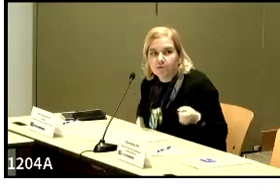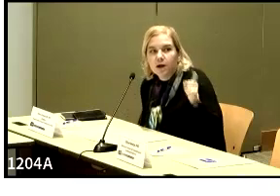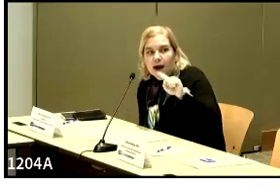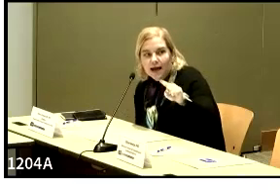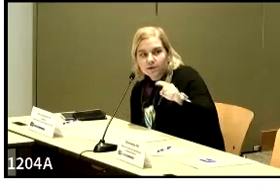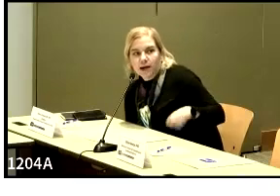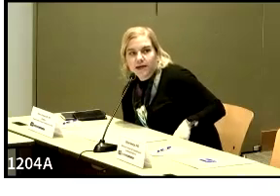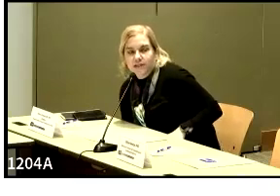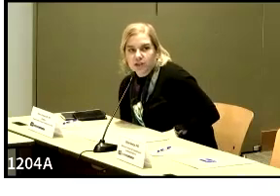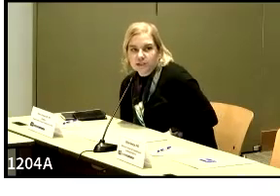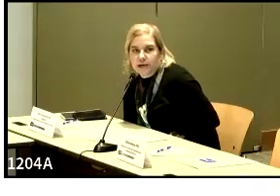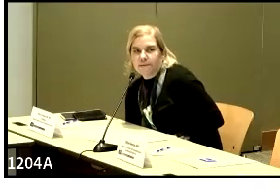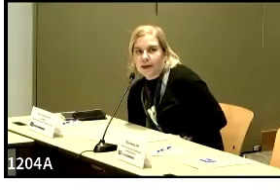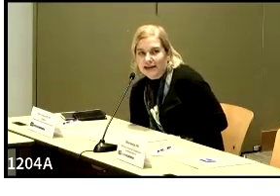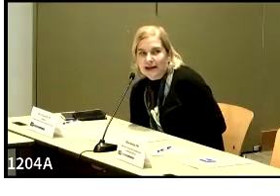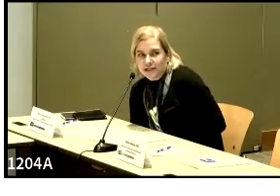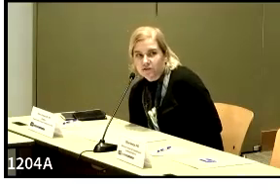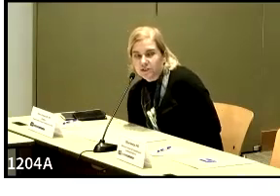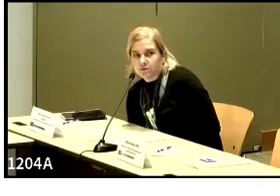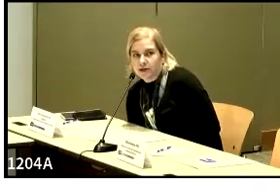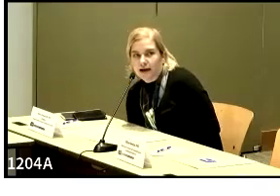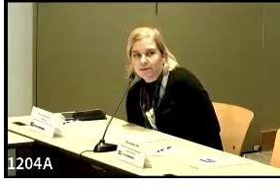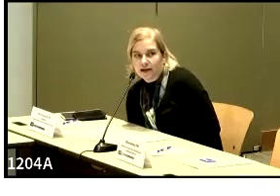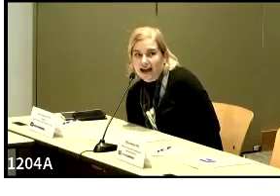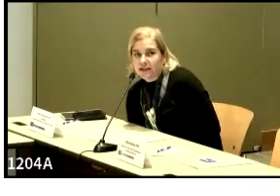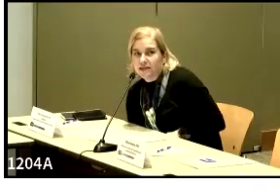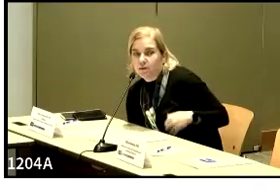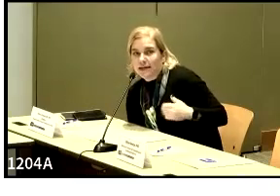On the right is just -- on each of these three, I'm going to highlight that,